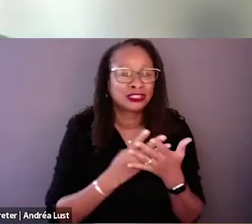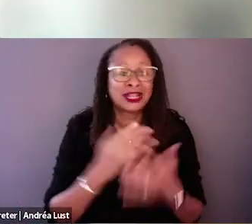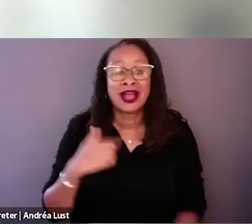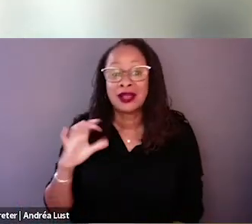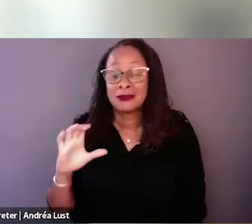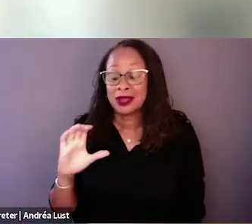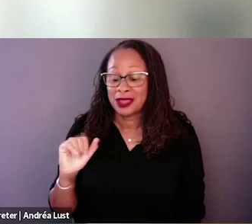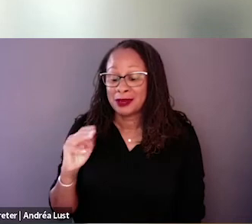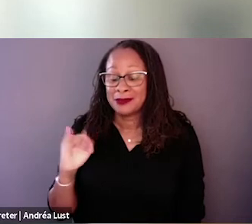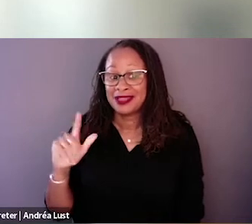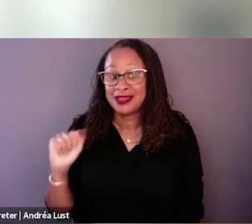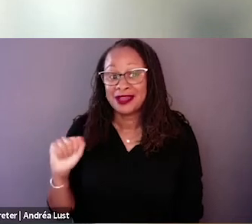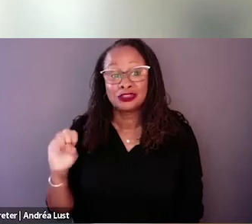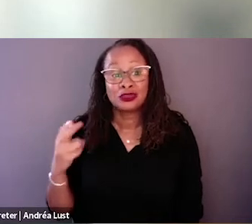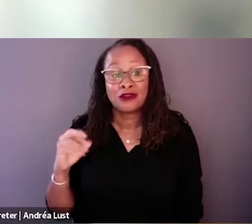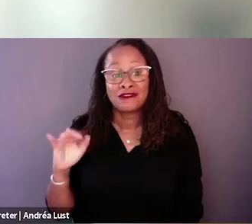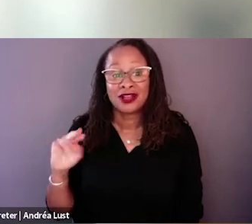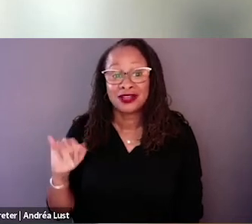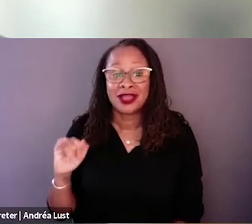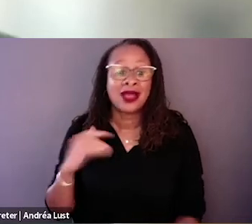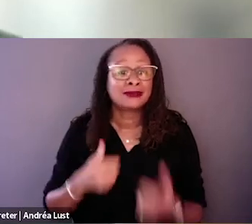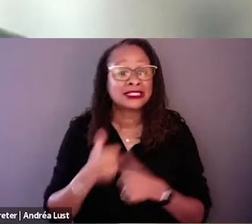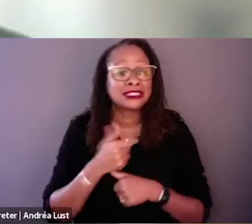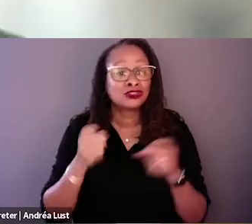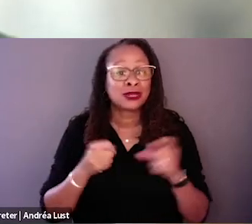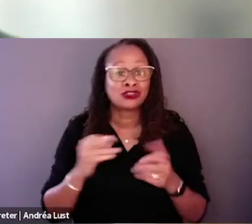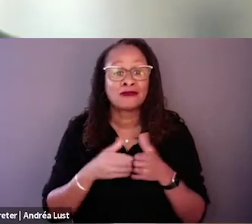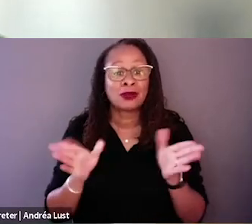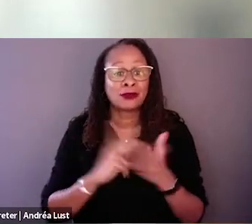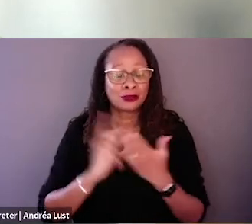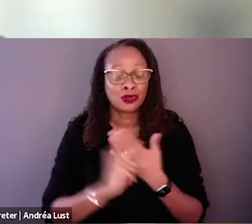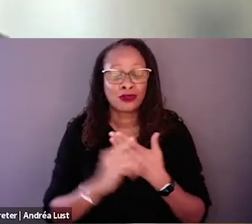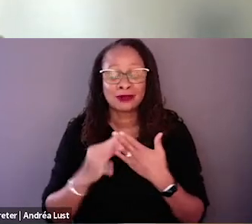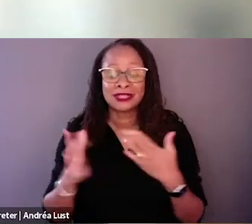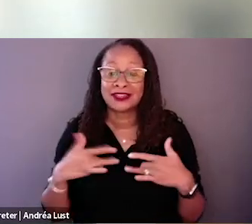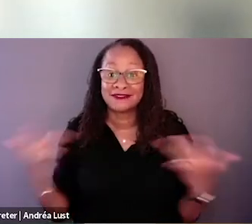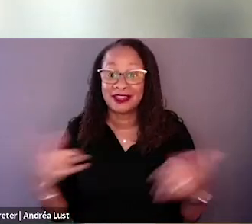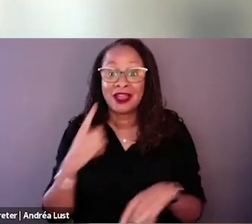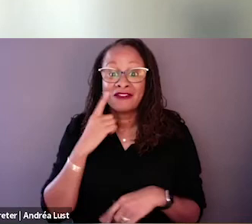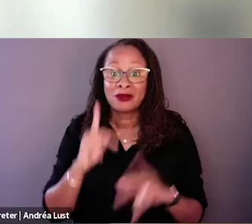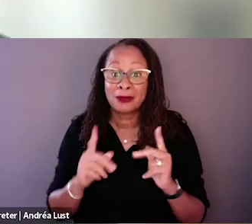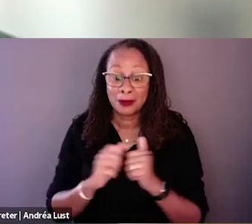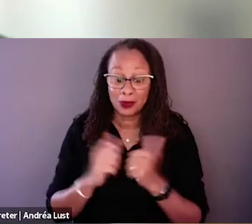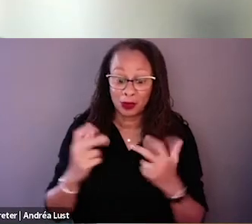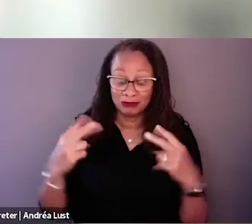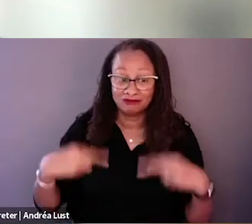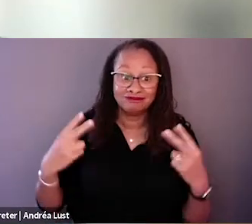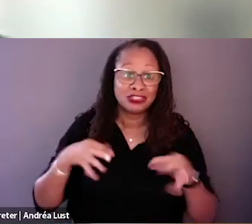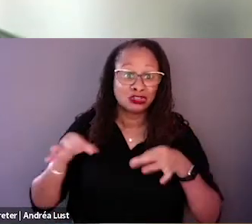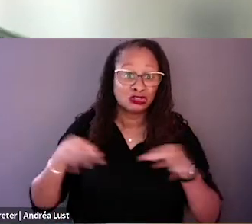I teach at the film school of Southern California. I used to have brown hair.